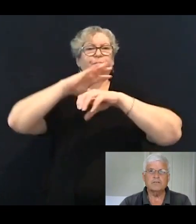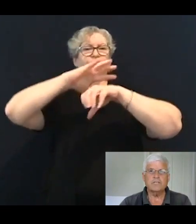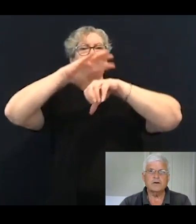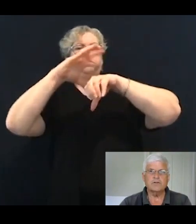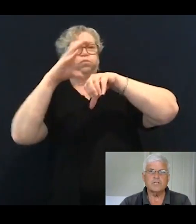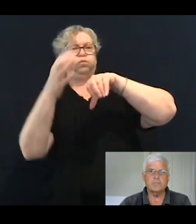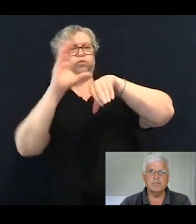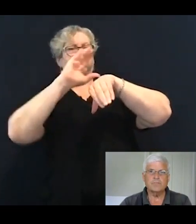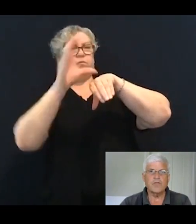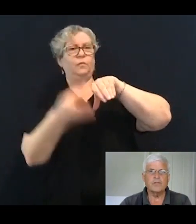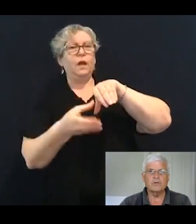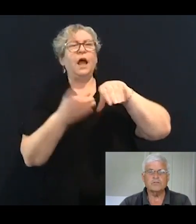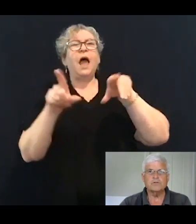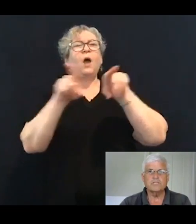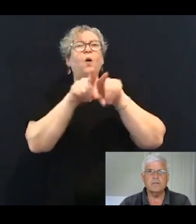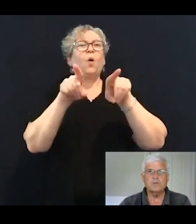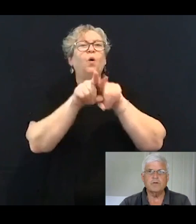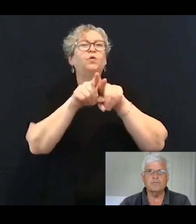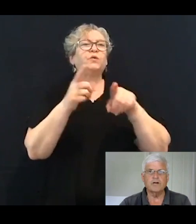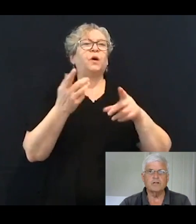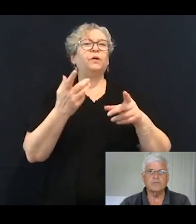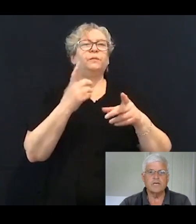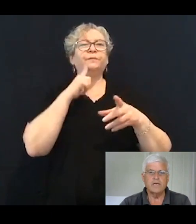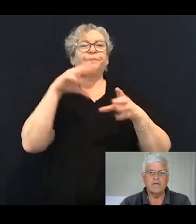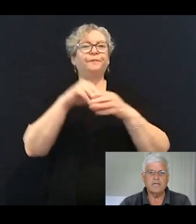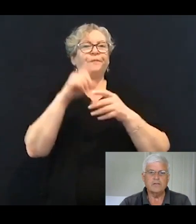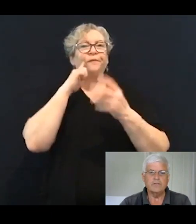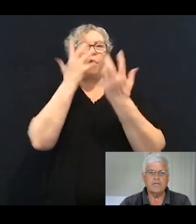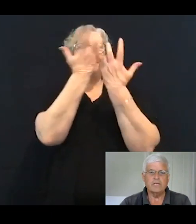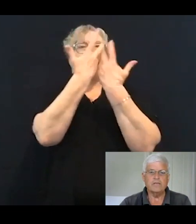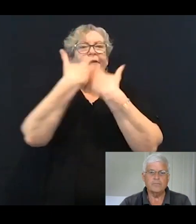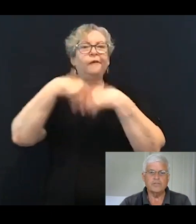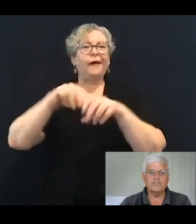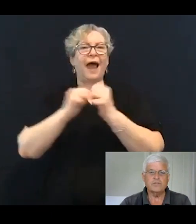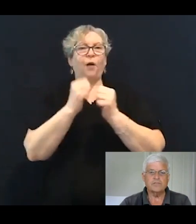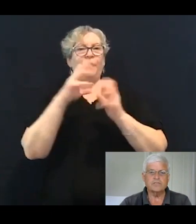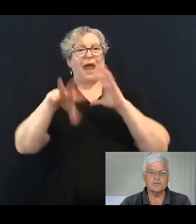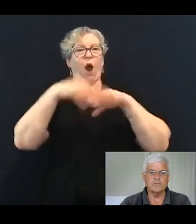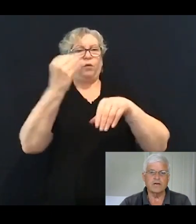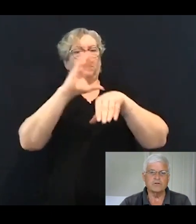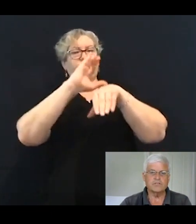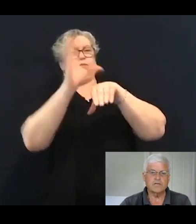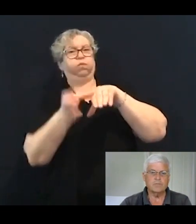And they also seem to be involved in the synthesis of the outer segment.